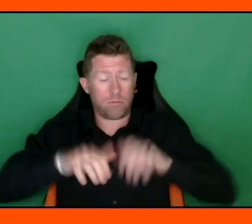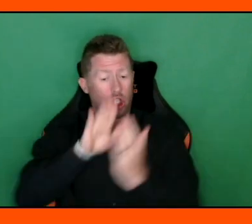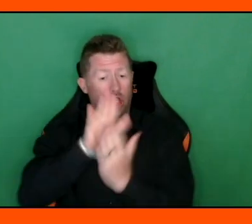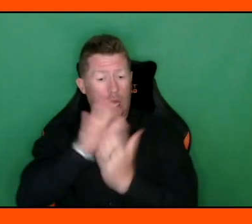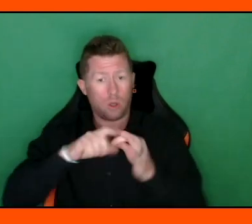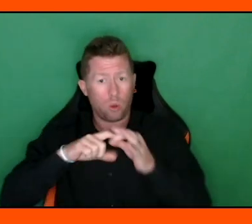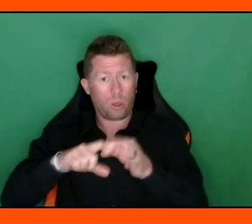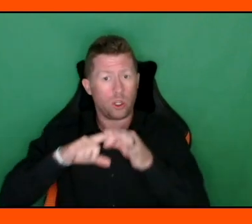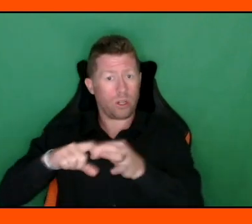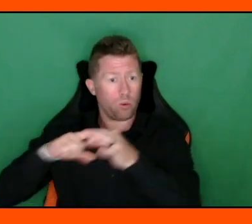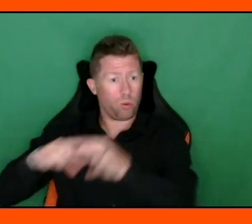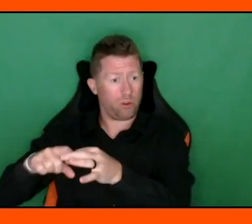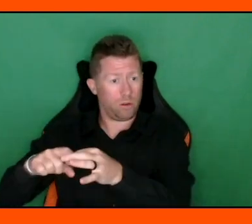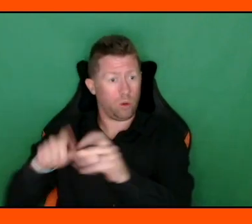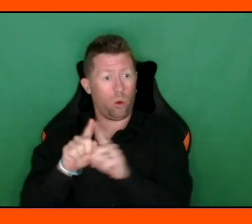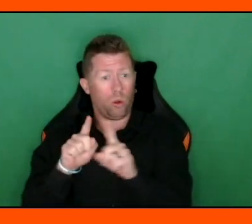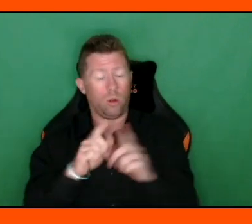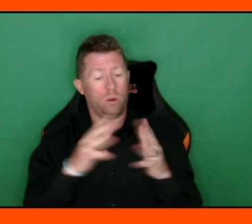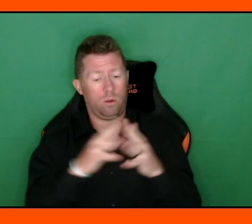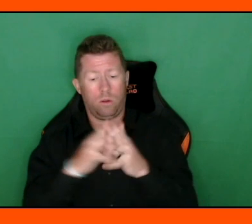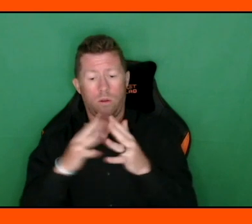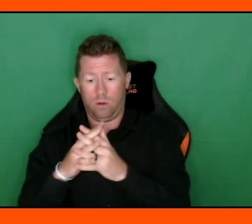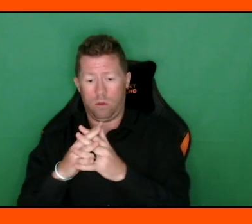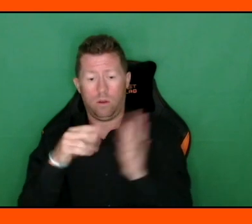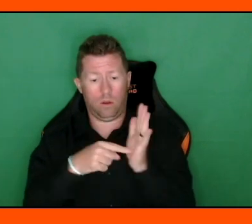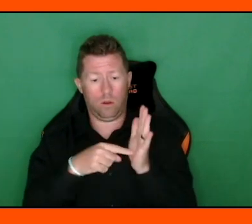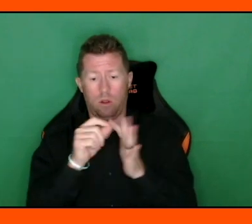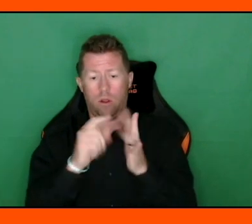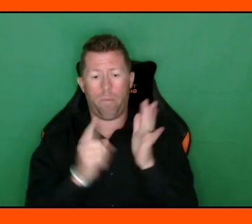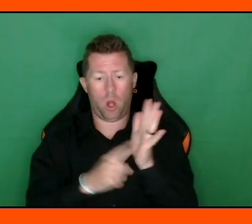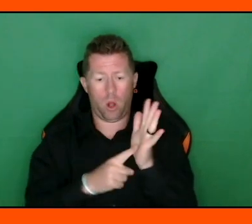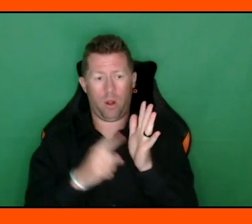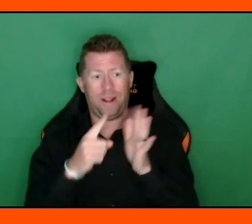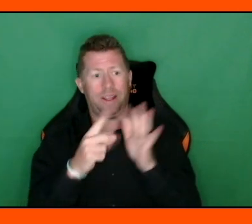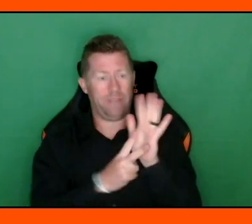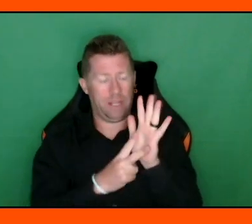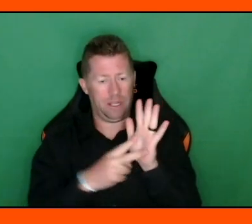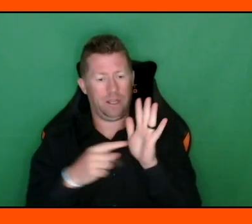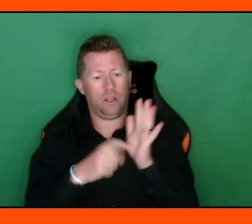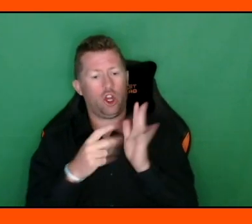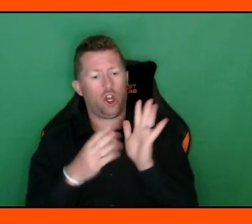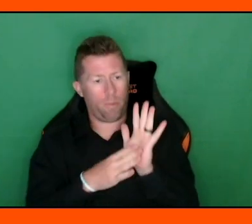Go to www.pollev.com/2026censustc.